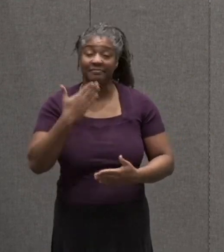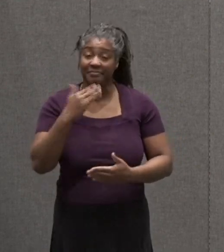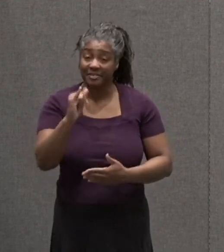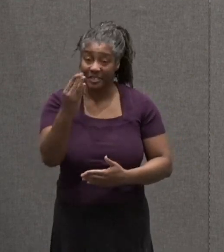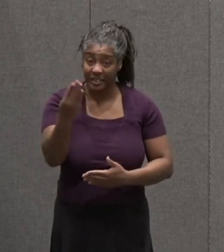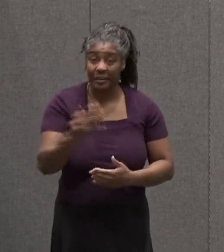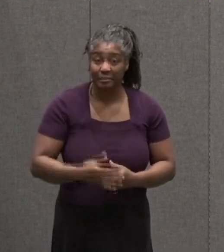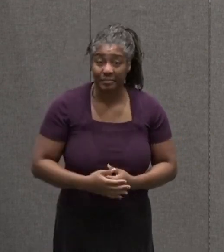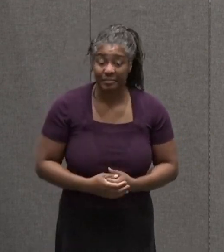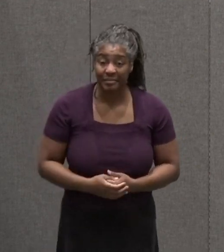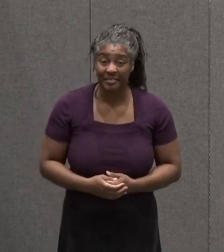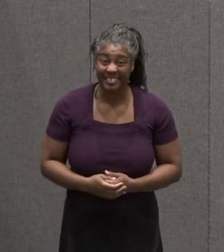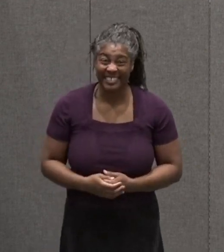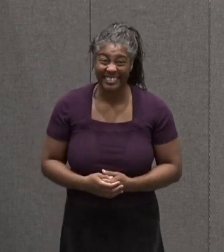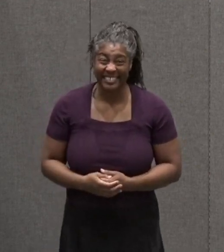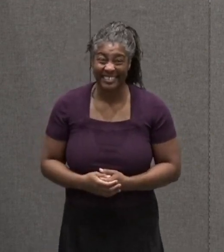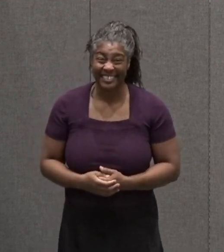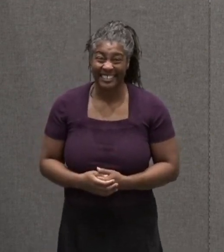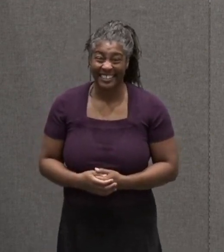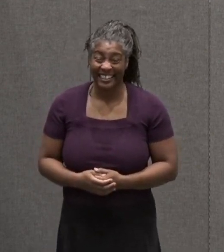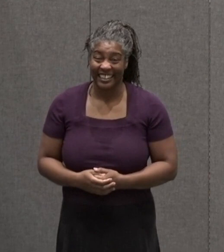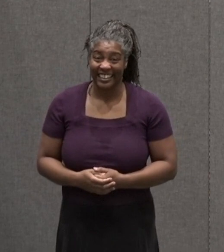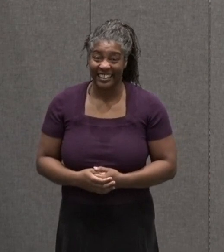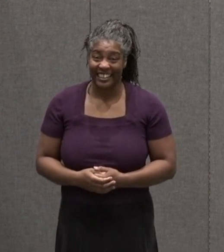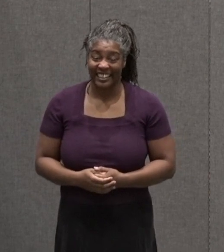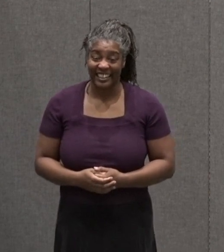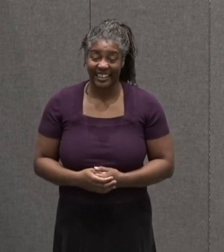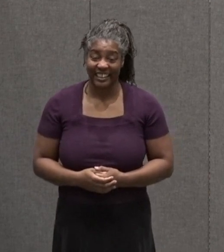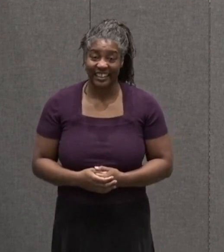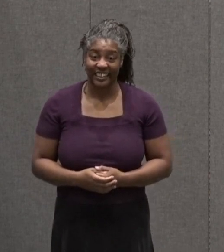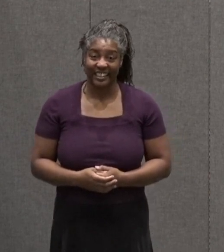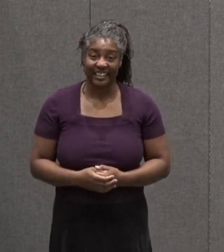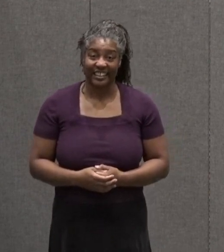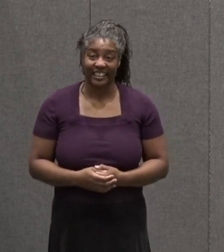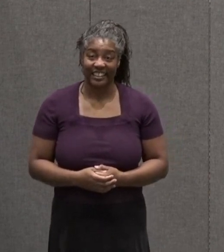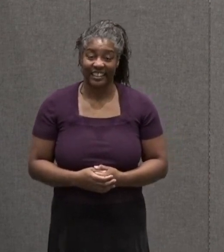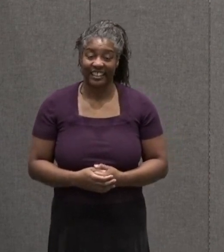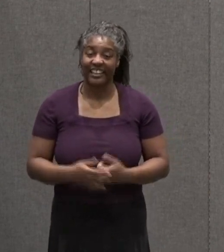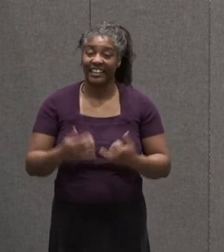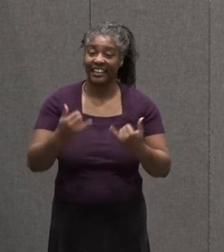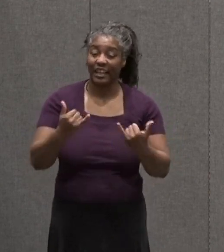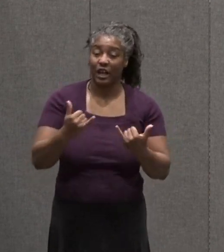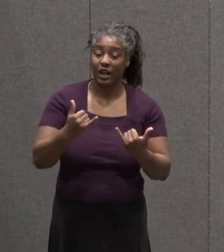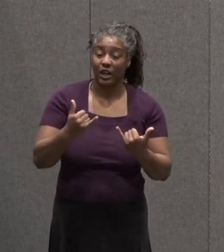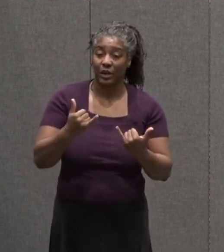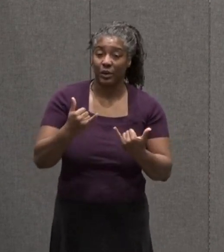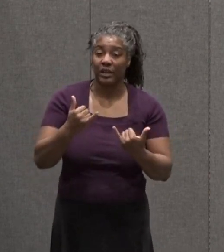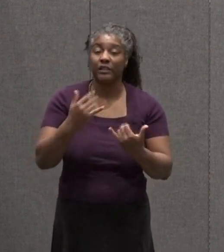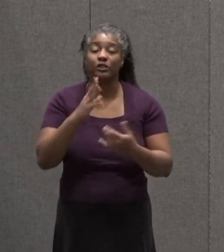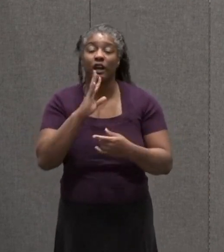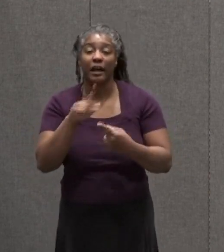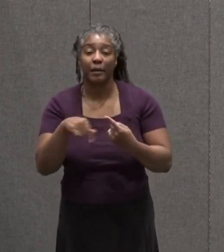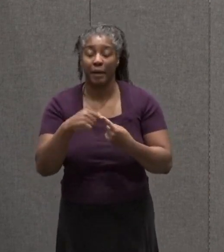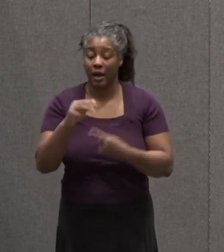We've already got you in a position to talk about namaste. Do you know a namaste is?